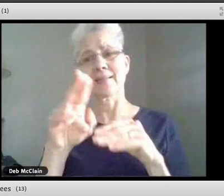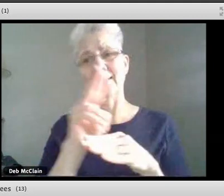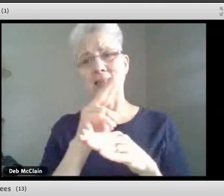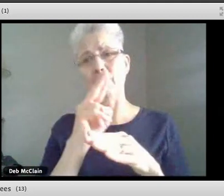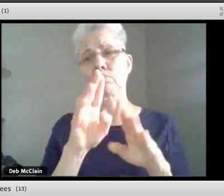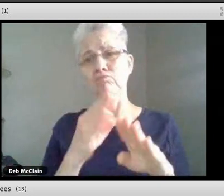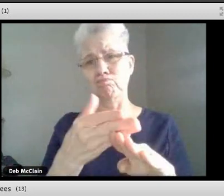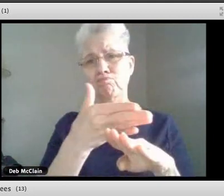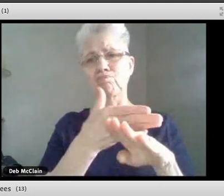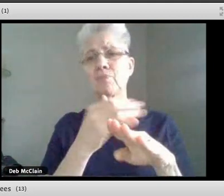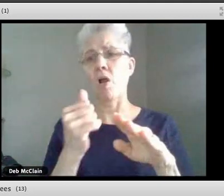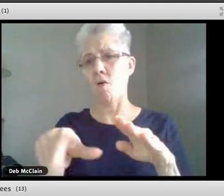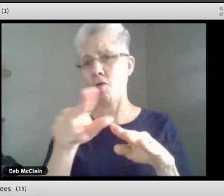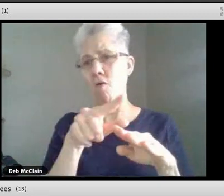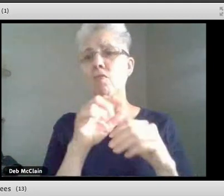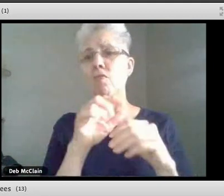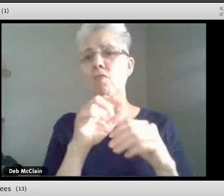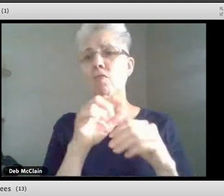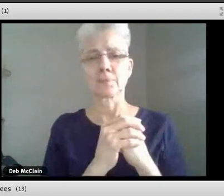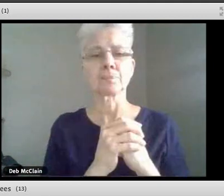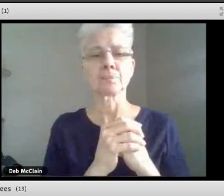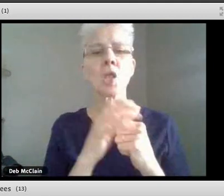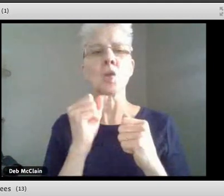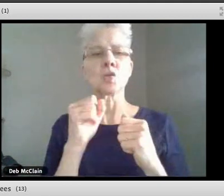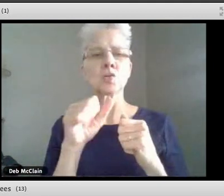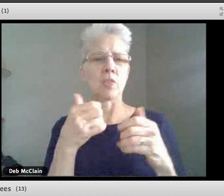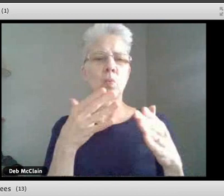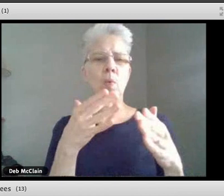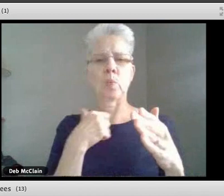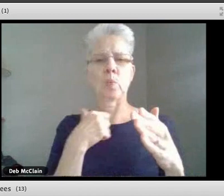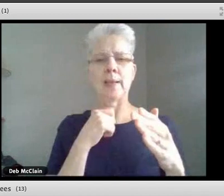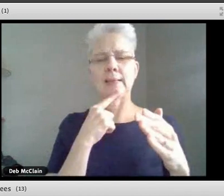So another way we can, besides, you know, making the case for accessibility